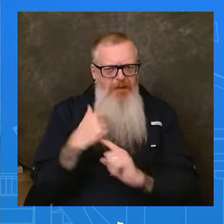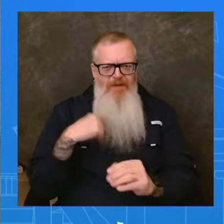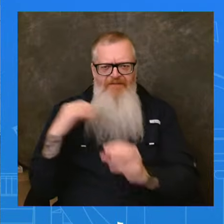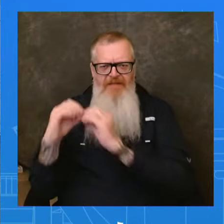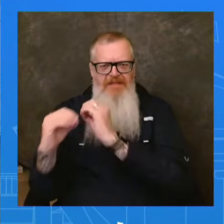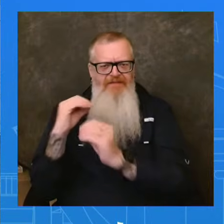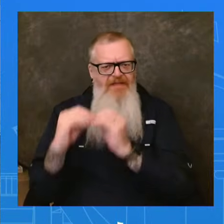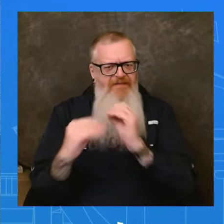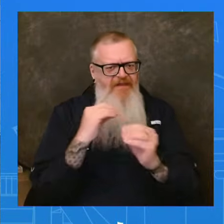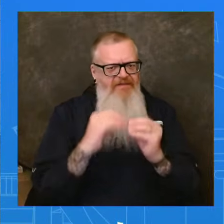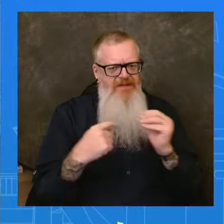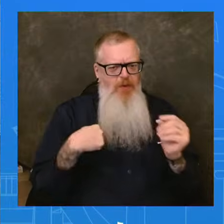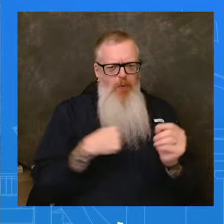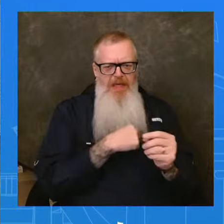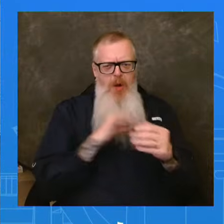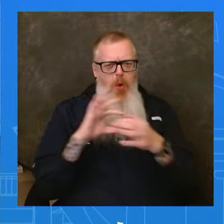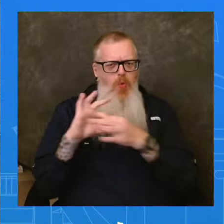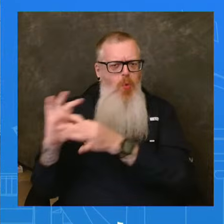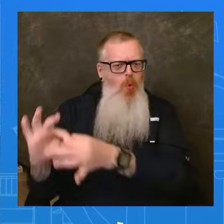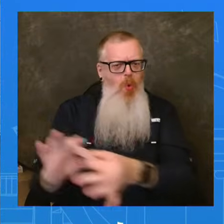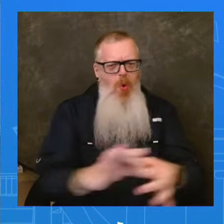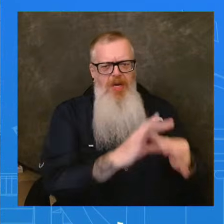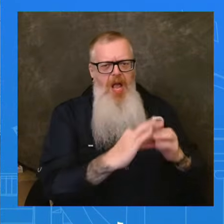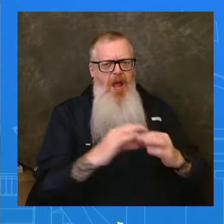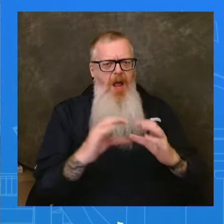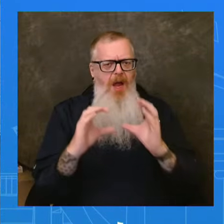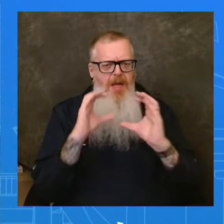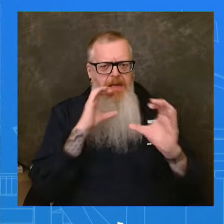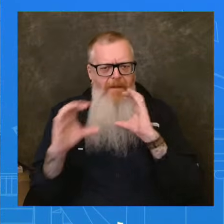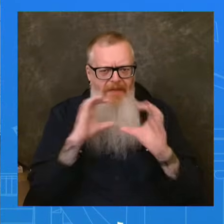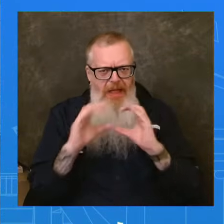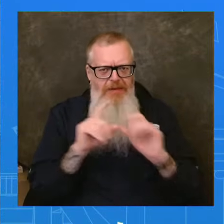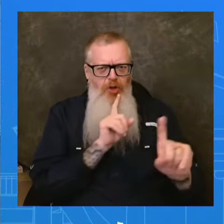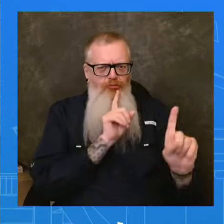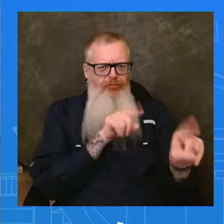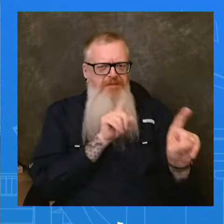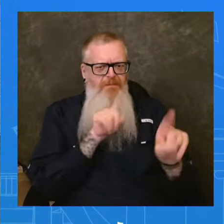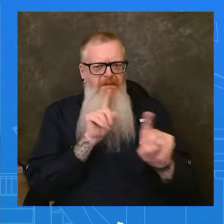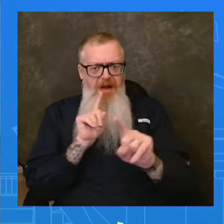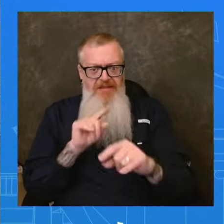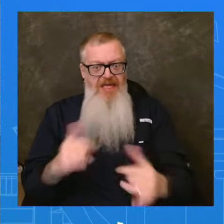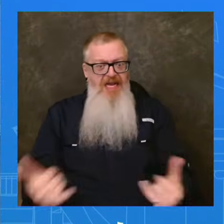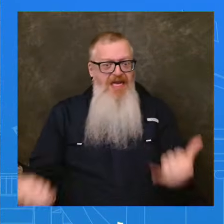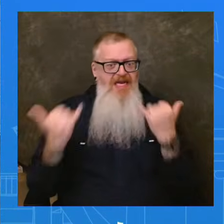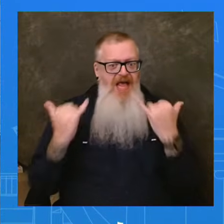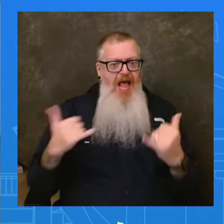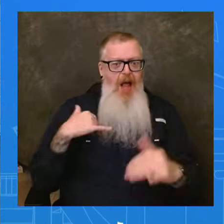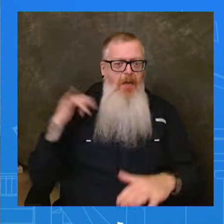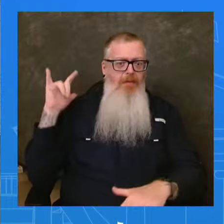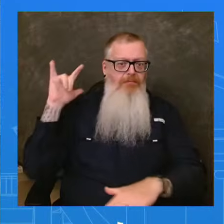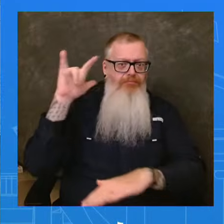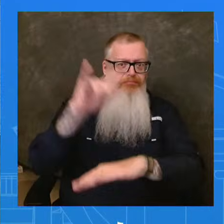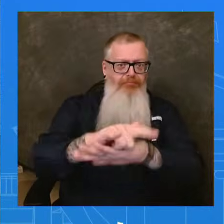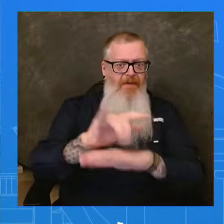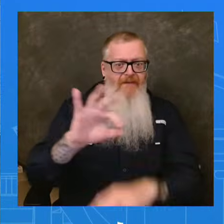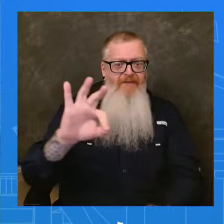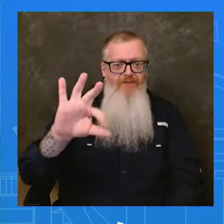And, again, I will be traveling to Florida later today so I can join my team, as well as our state partners that are in the field